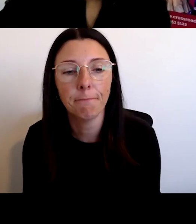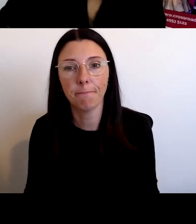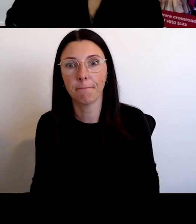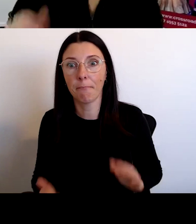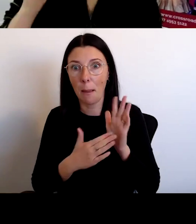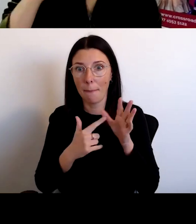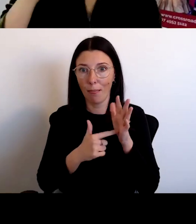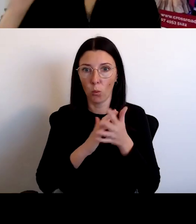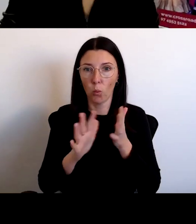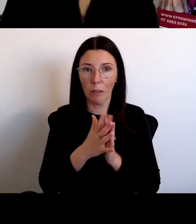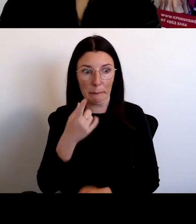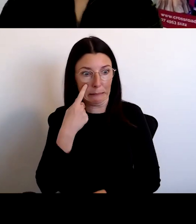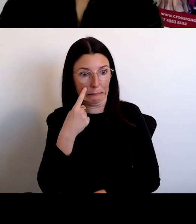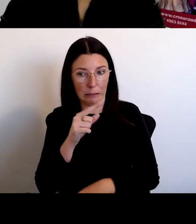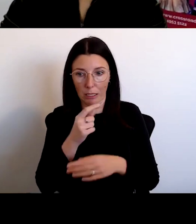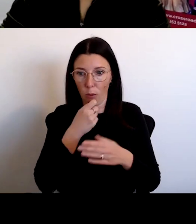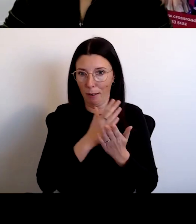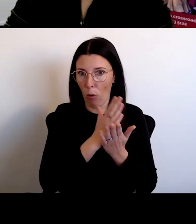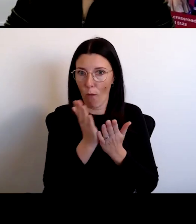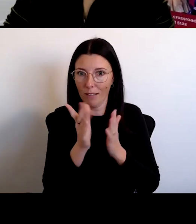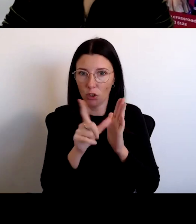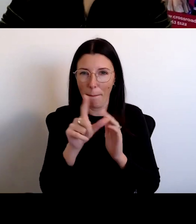over time, but we did start a little bit late with some of the technical difficulties.